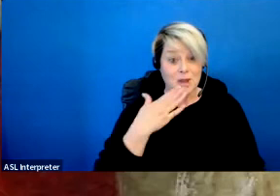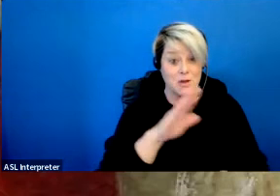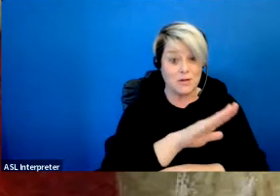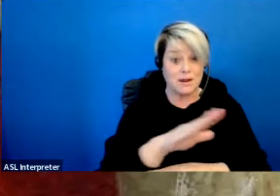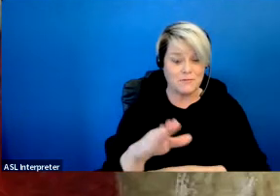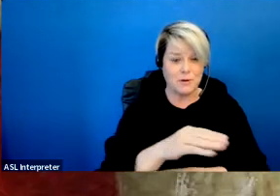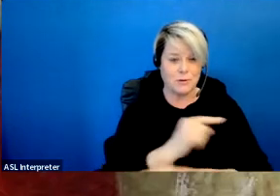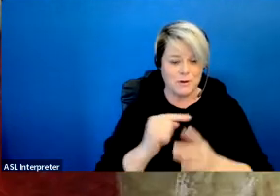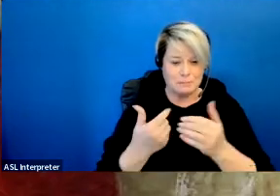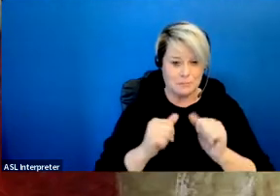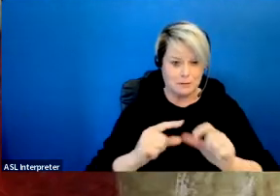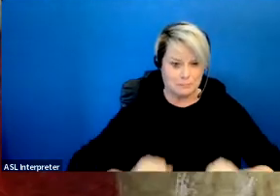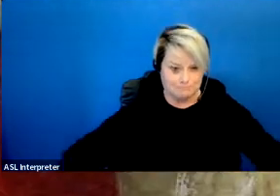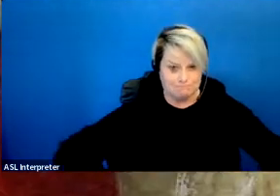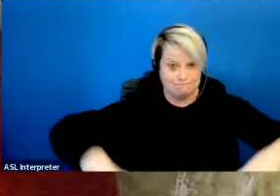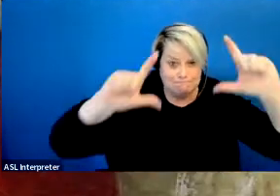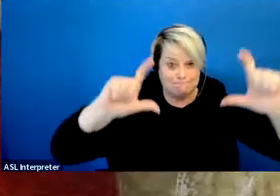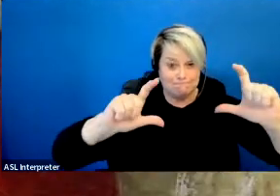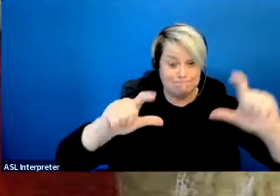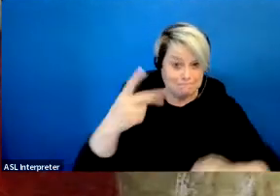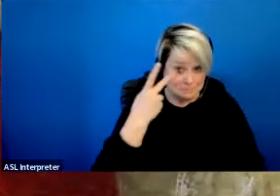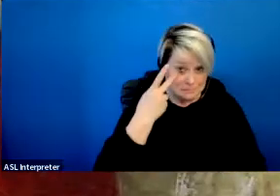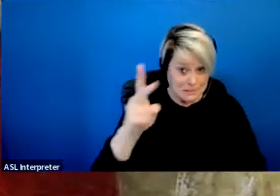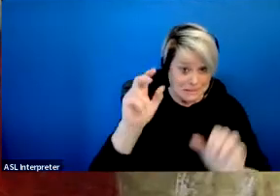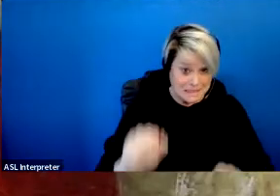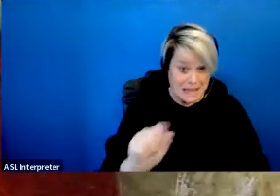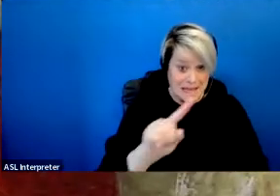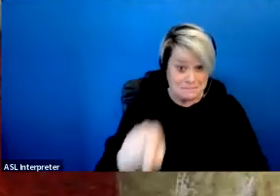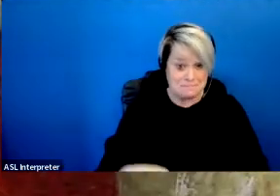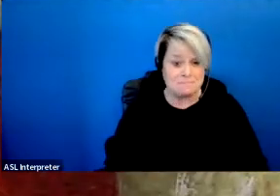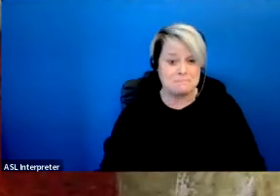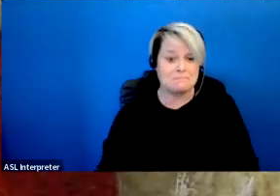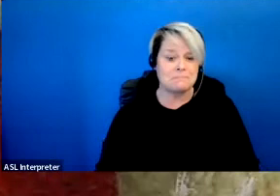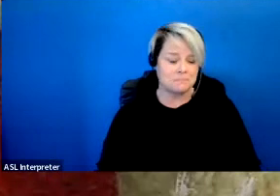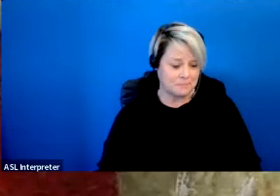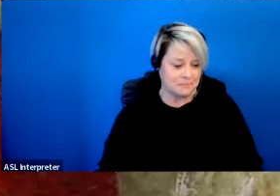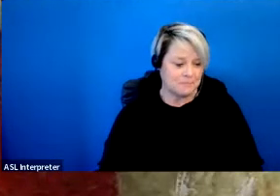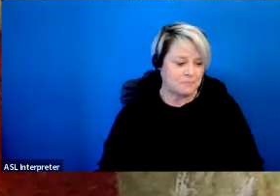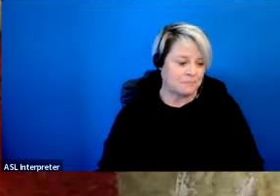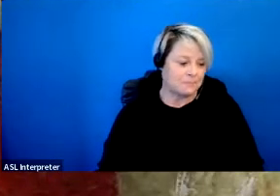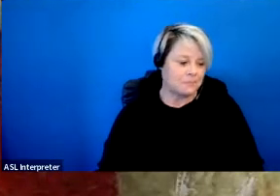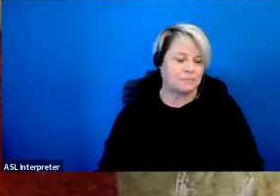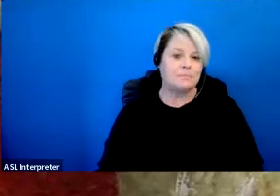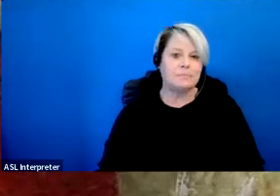Vanessa! SRA*FRPB. Good afternoon, everyone. I am trying